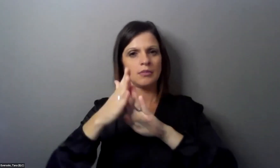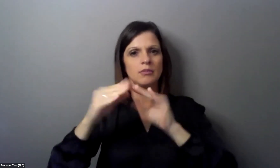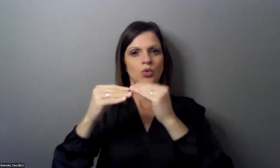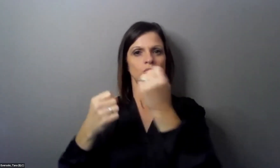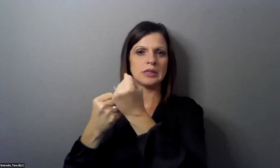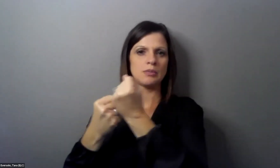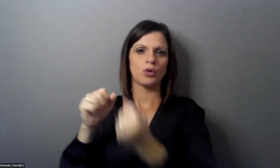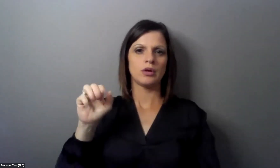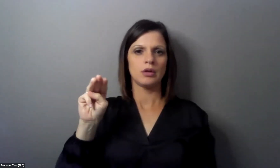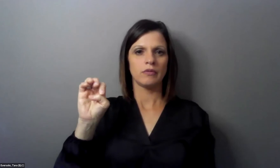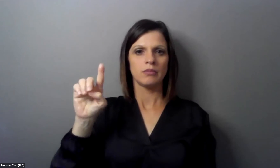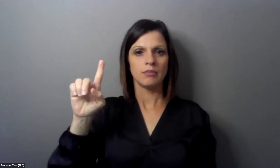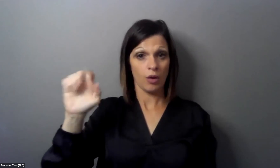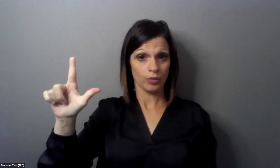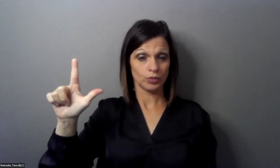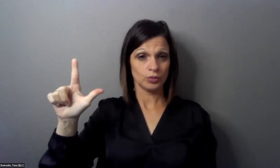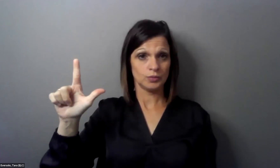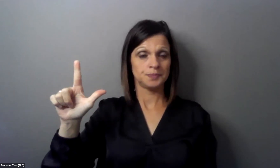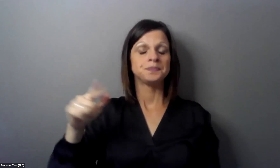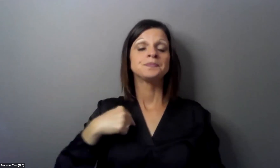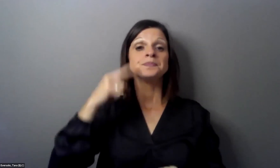They found that works better. And I would say